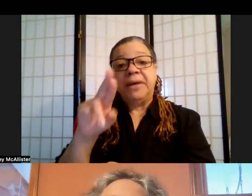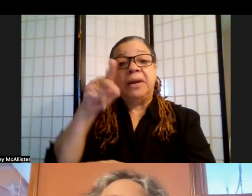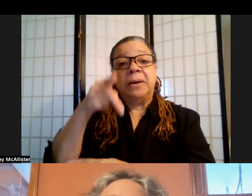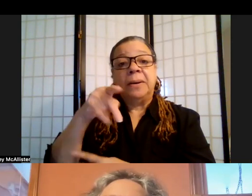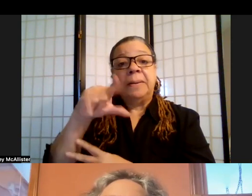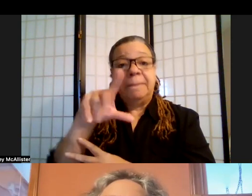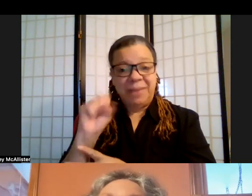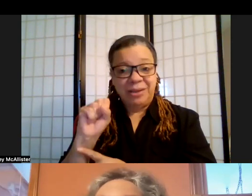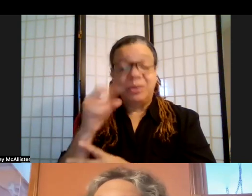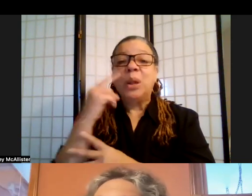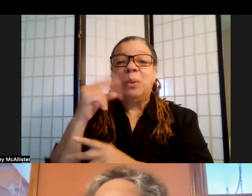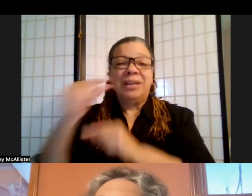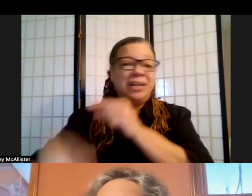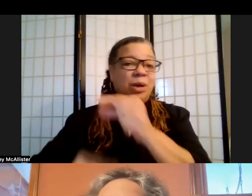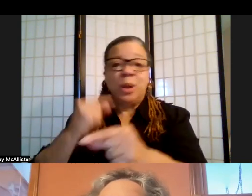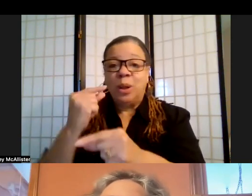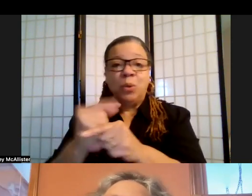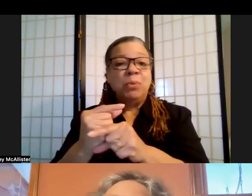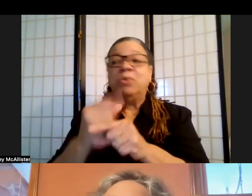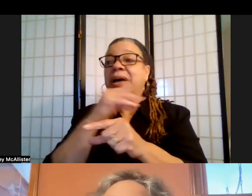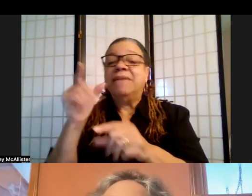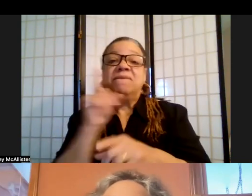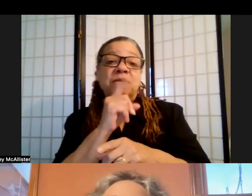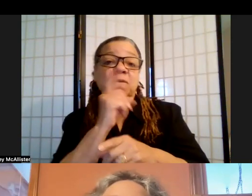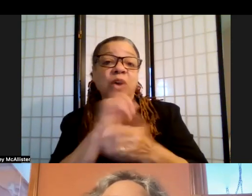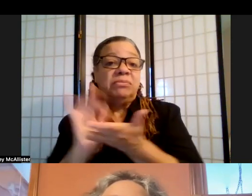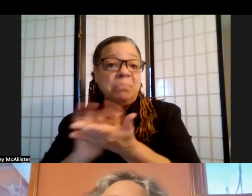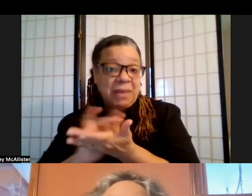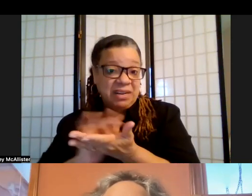of substandard and counterfeit drugs. His second book, "Biography of